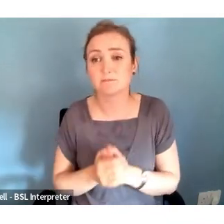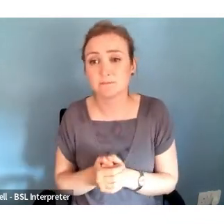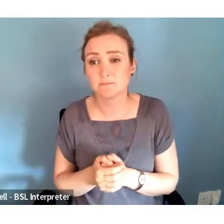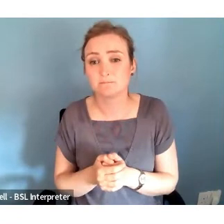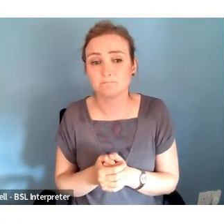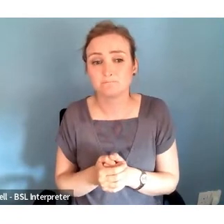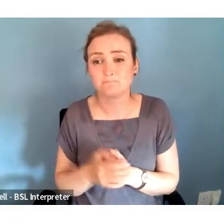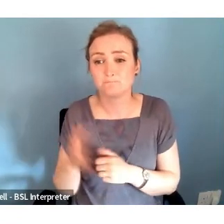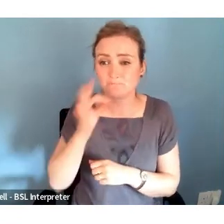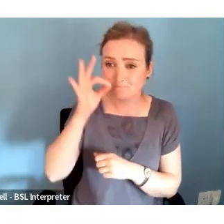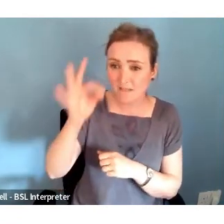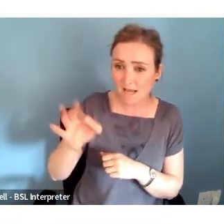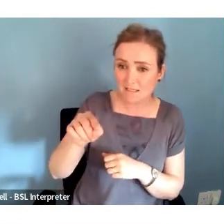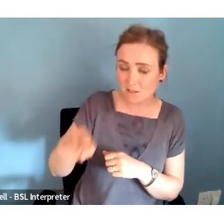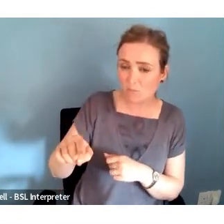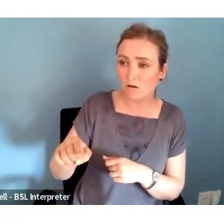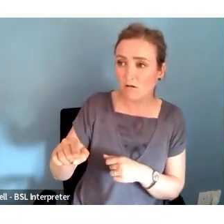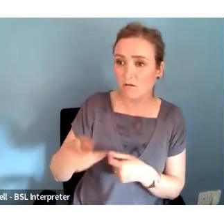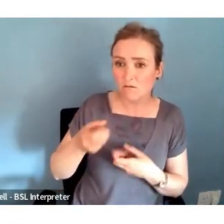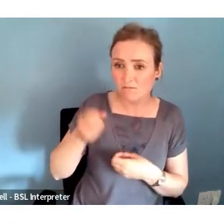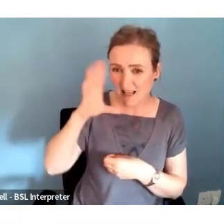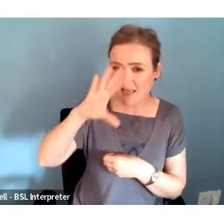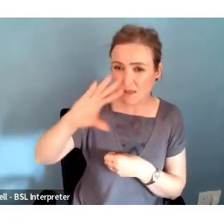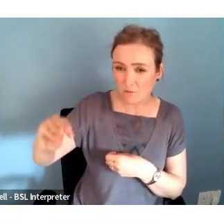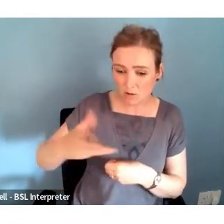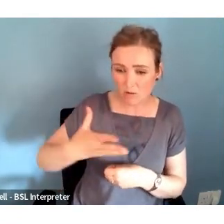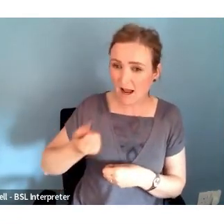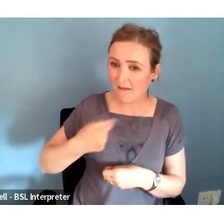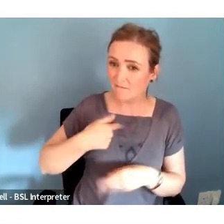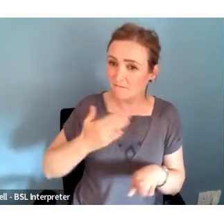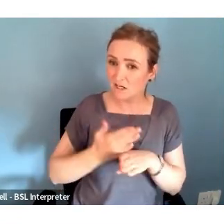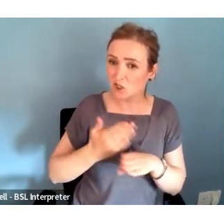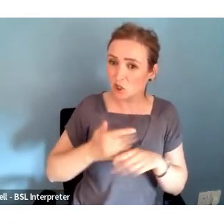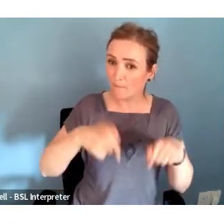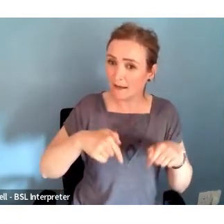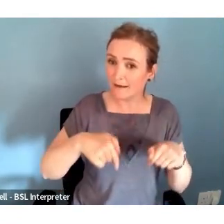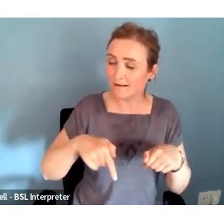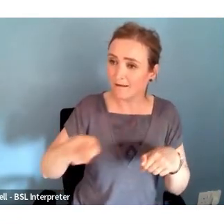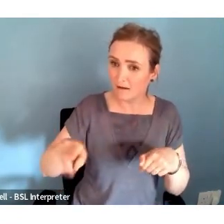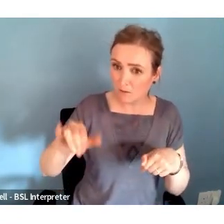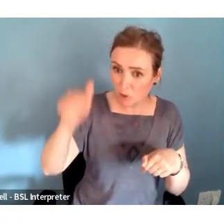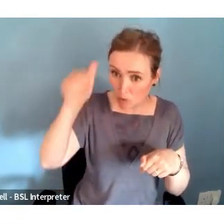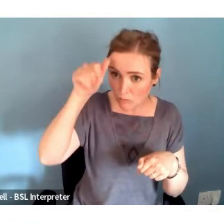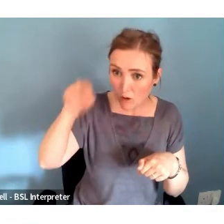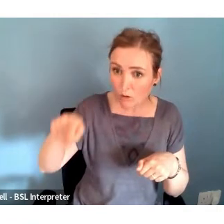to and let them know about your vacancy ies because it may well be that they have people that they can support